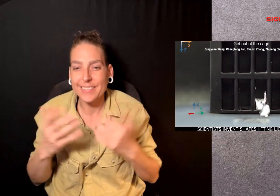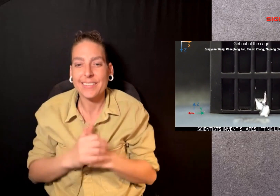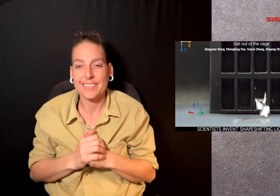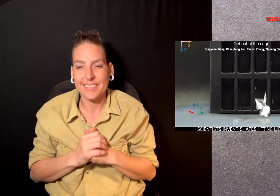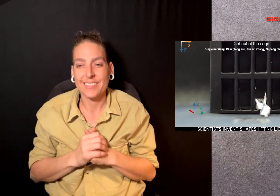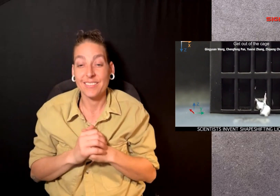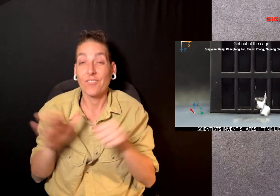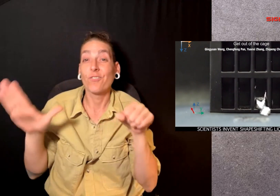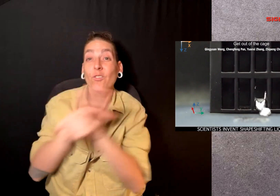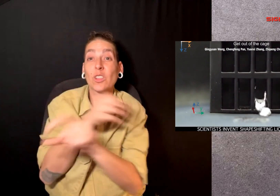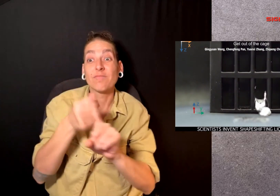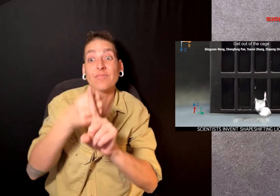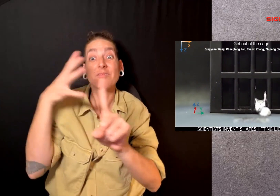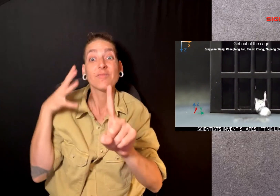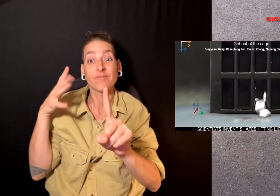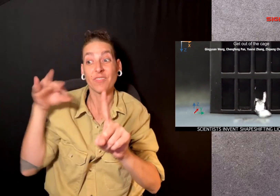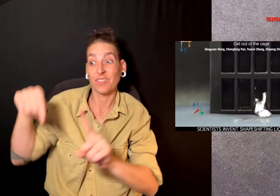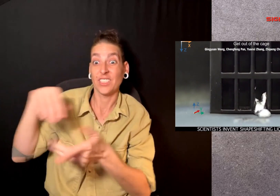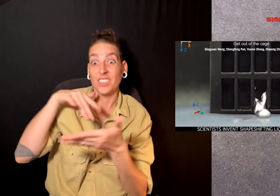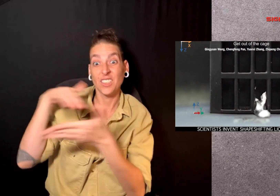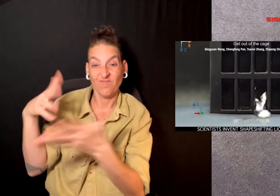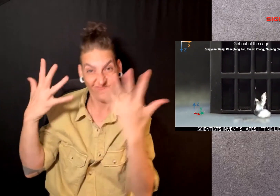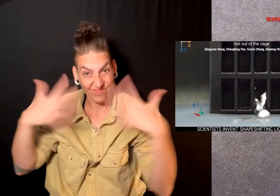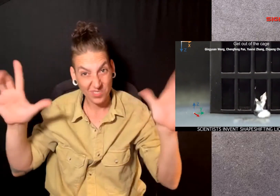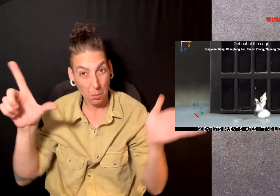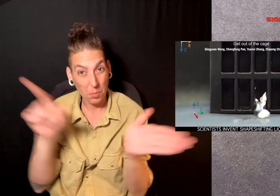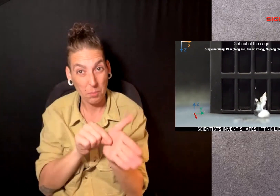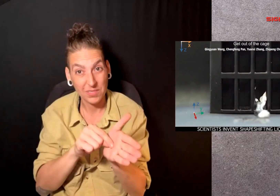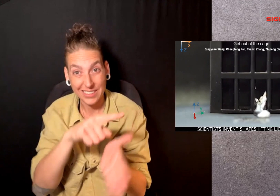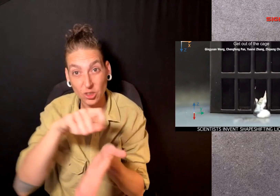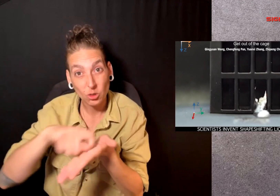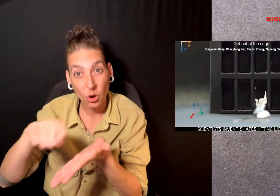the full details of the study are published in the journal entitled Matter